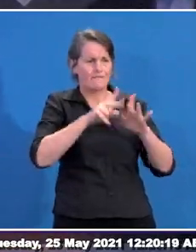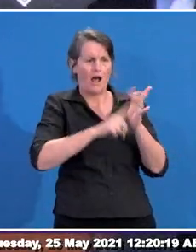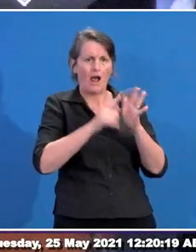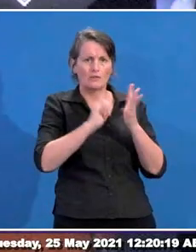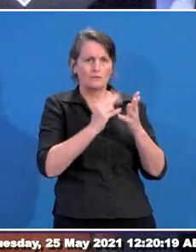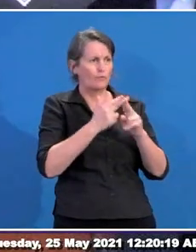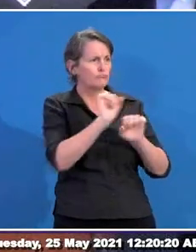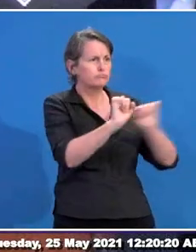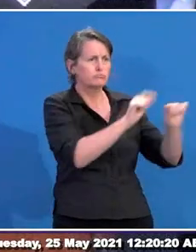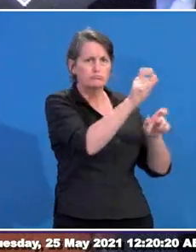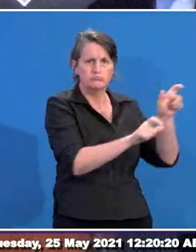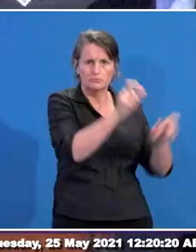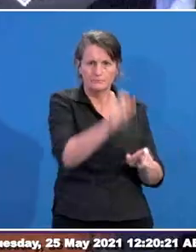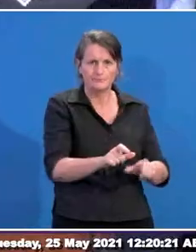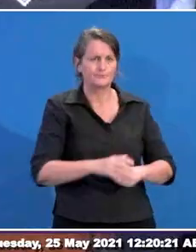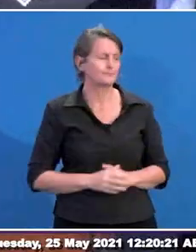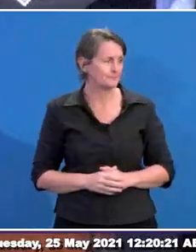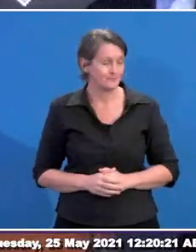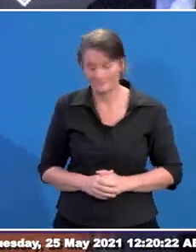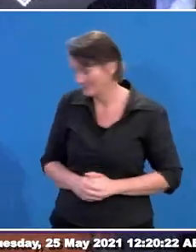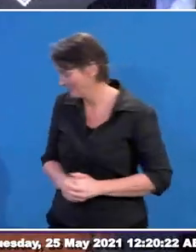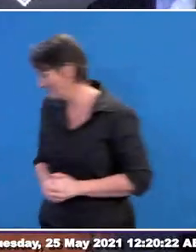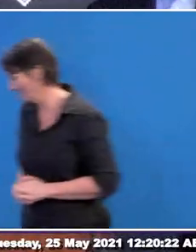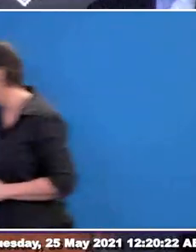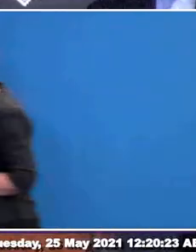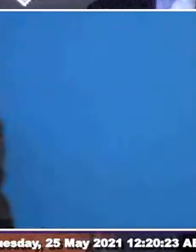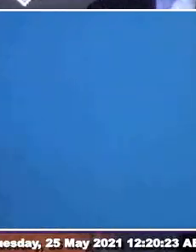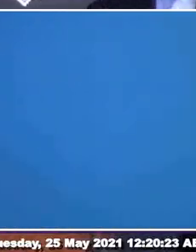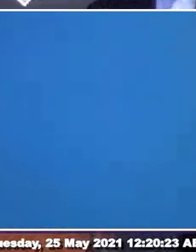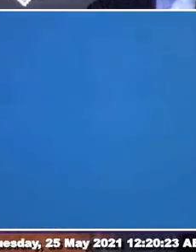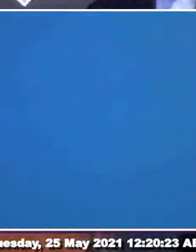I want to bring you forward a little bit to June 2017.